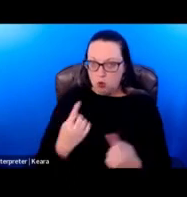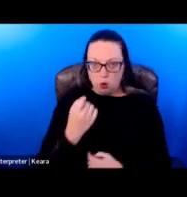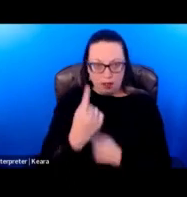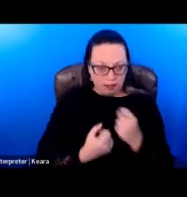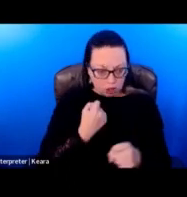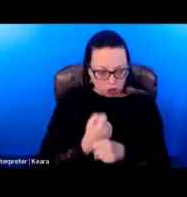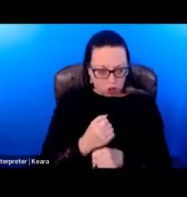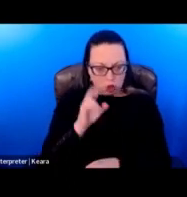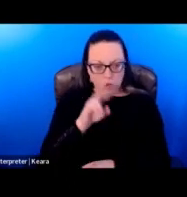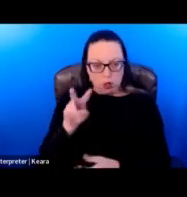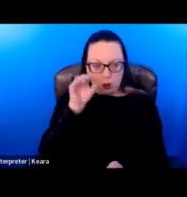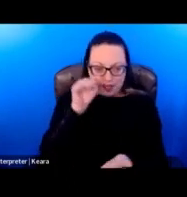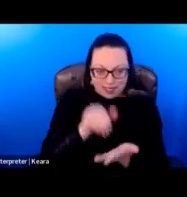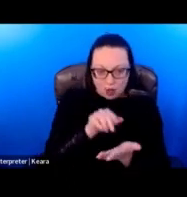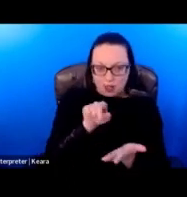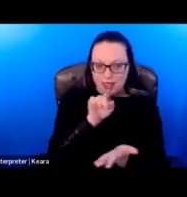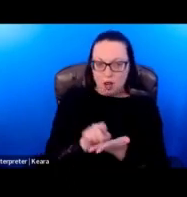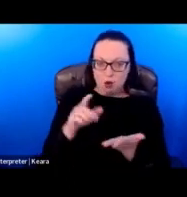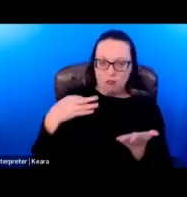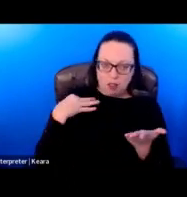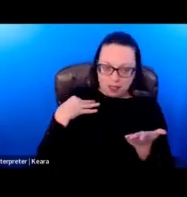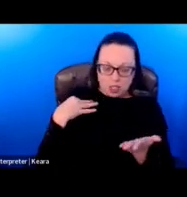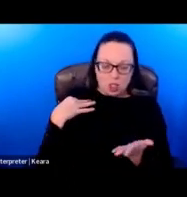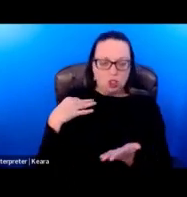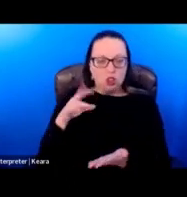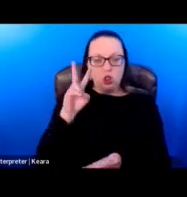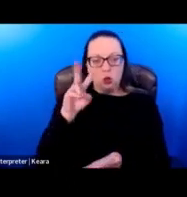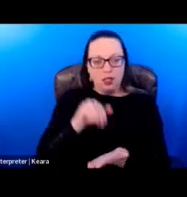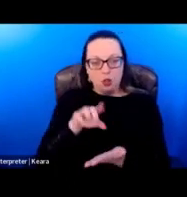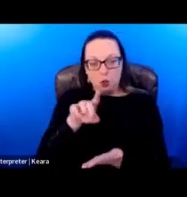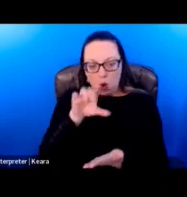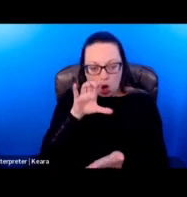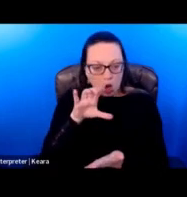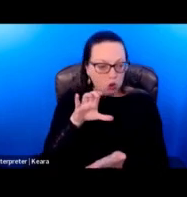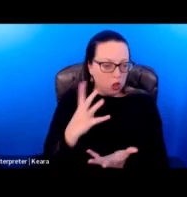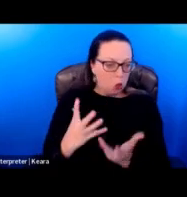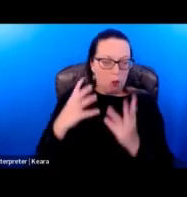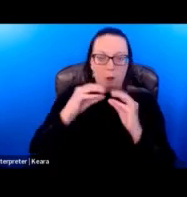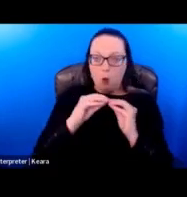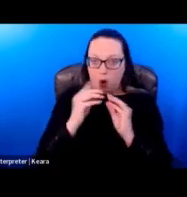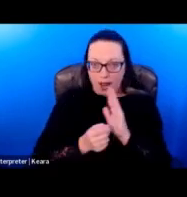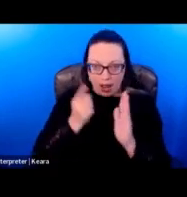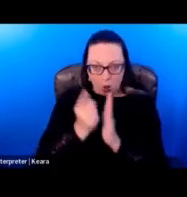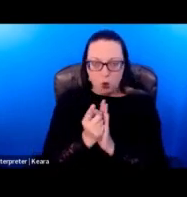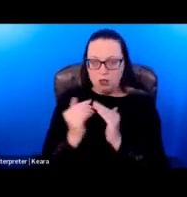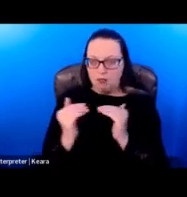volunteered. We did 2100 plus hours of pure magic, those sessions of peer mentoring, were